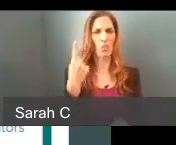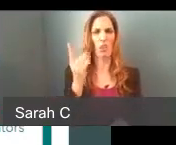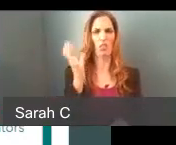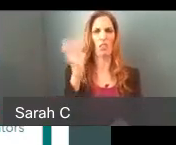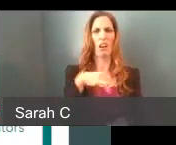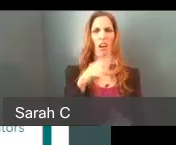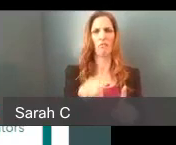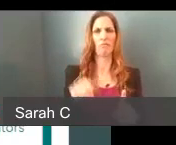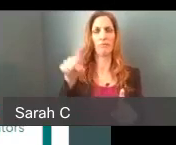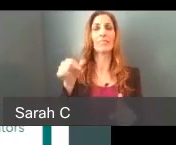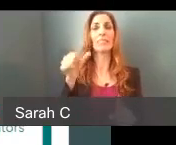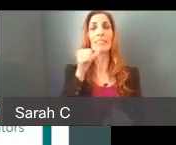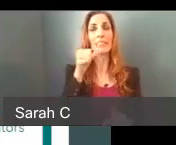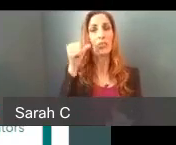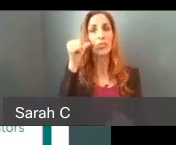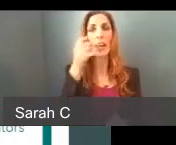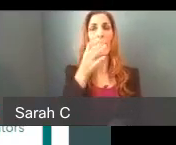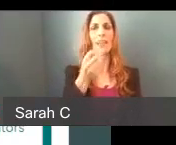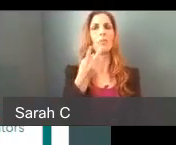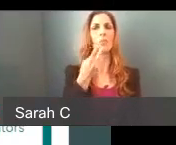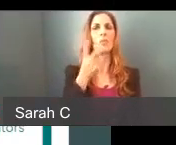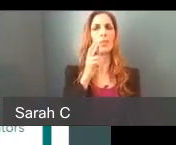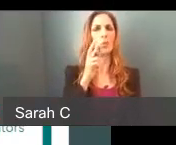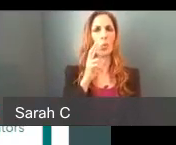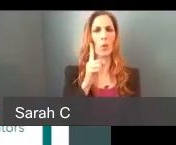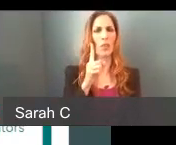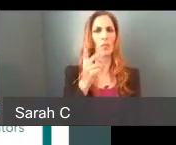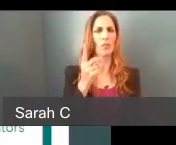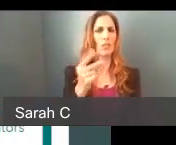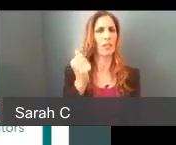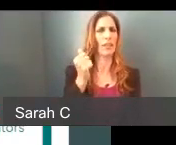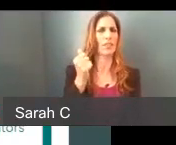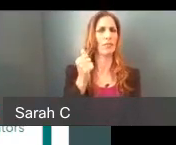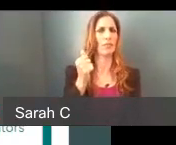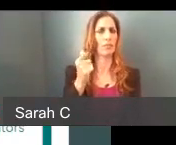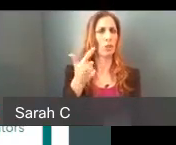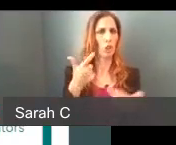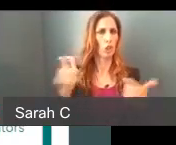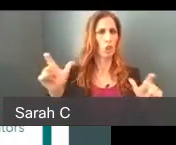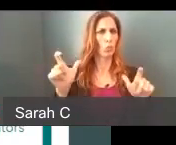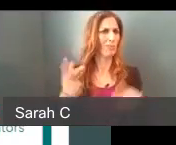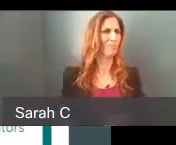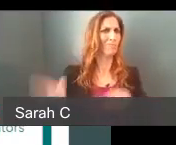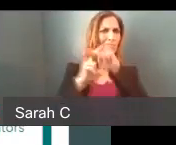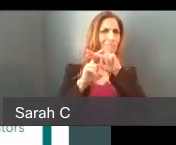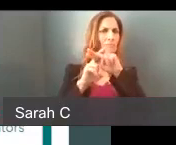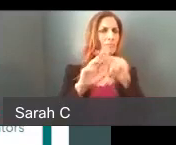and the day before. There was a sudden dramatic increase in the number of hospitalized patients.